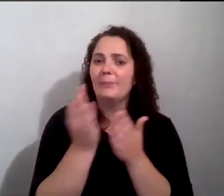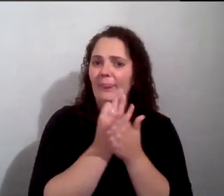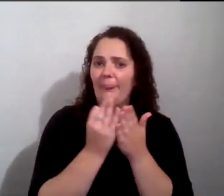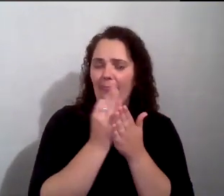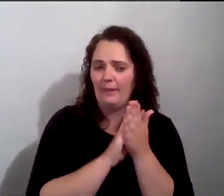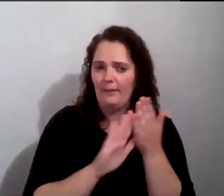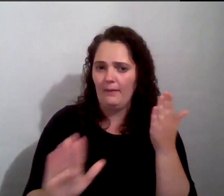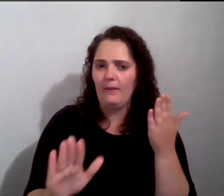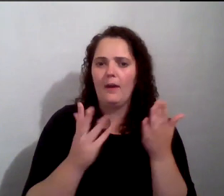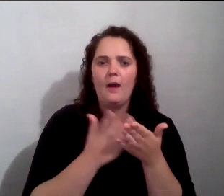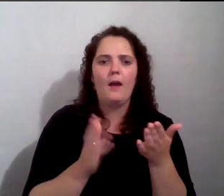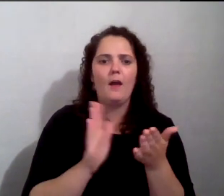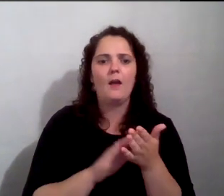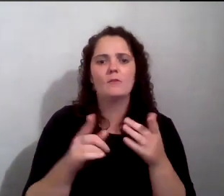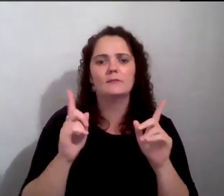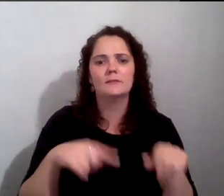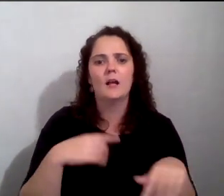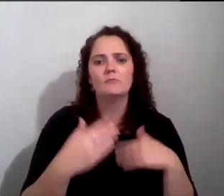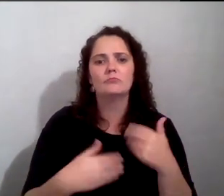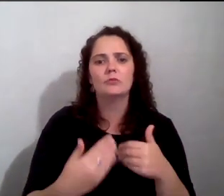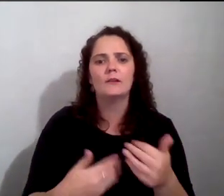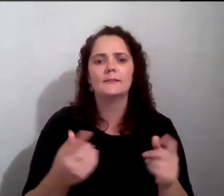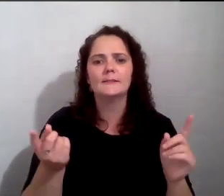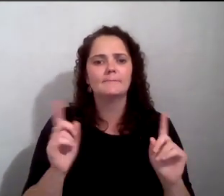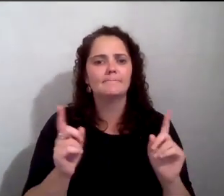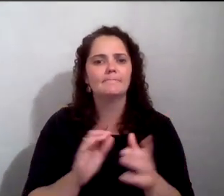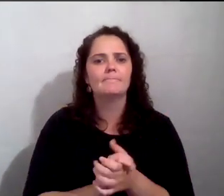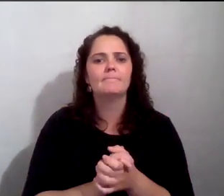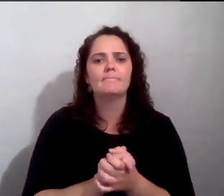when you start with a blank canvas, how do you start in terms of the process?